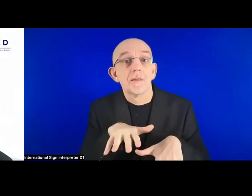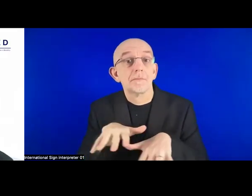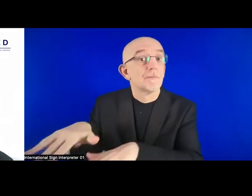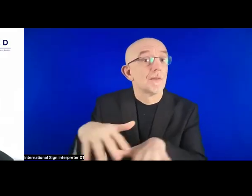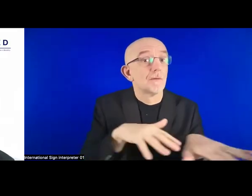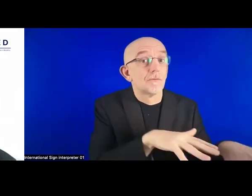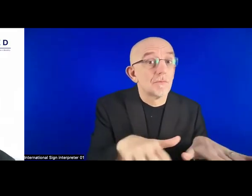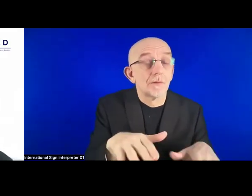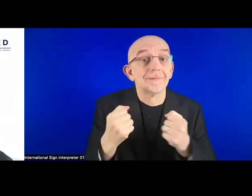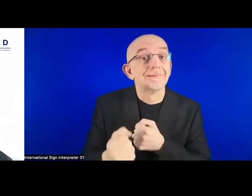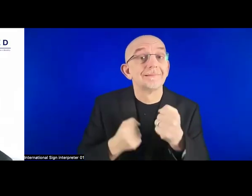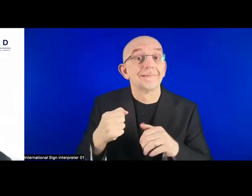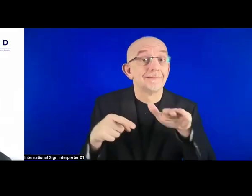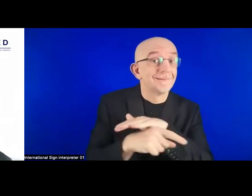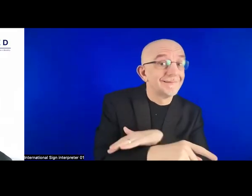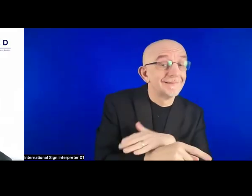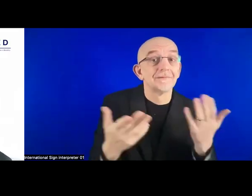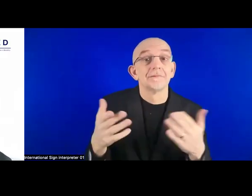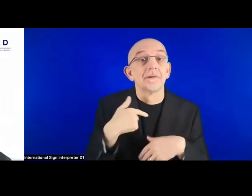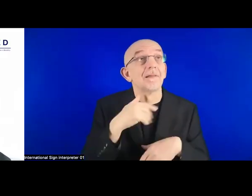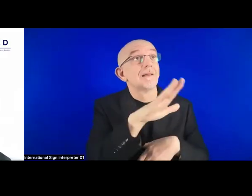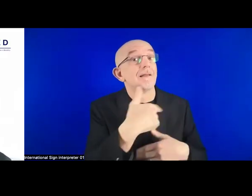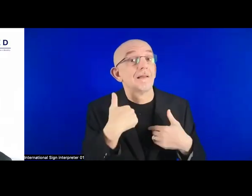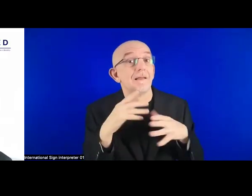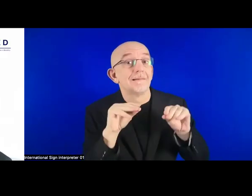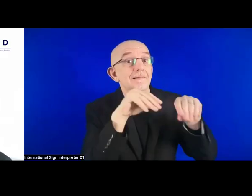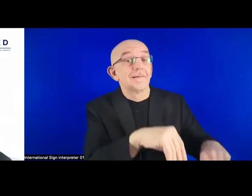means, we are interested in a really wide range beyond those topics as well.